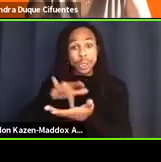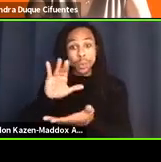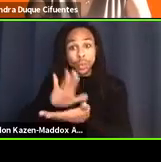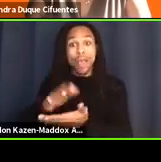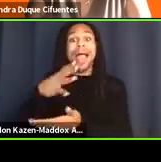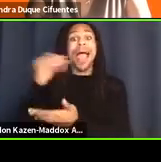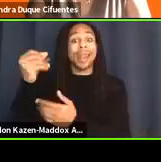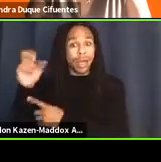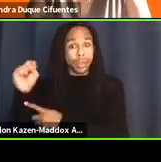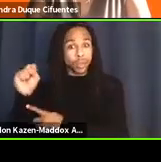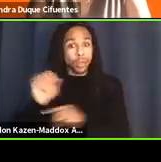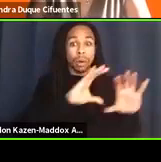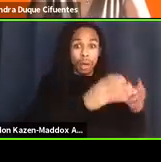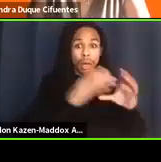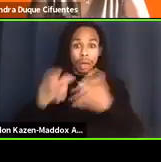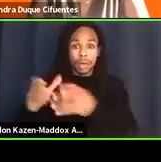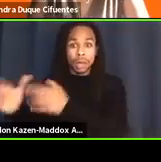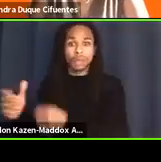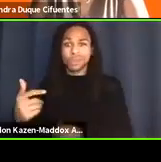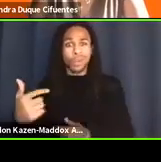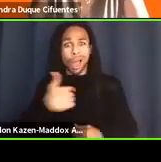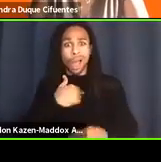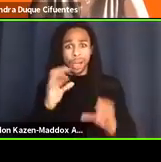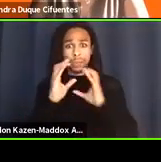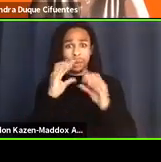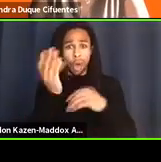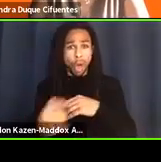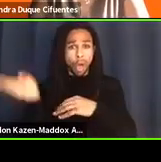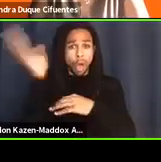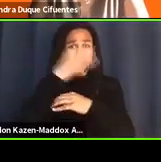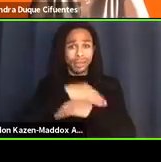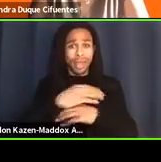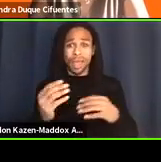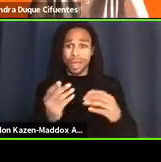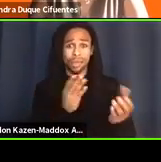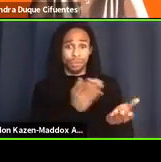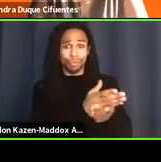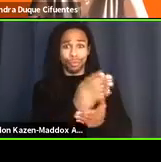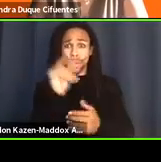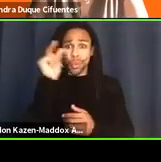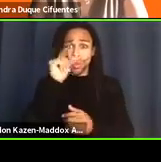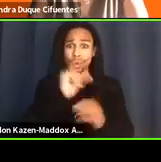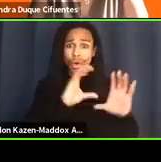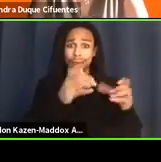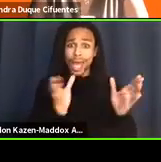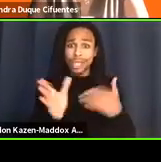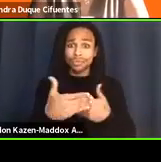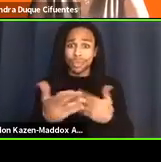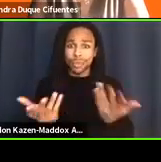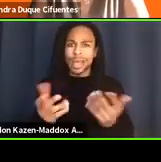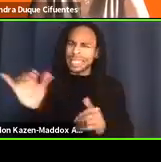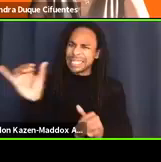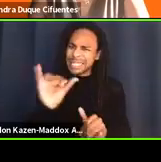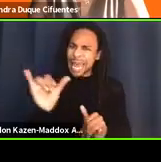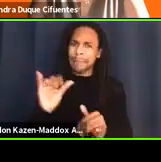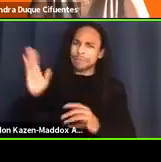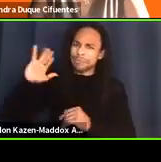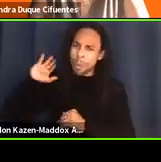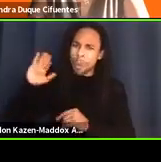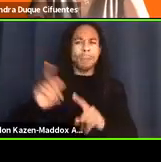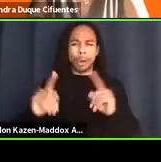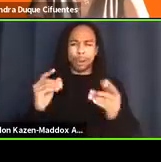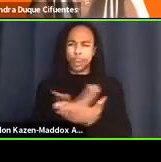to have these newsletters that I would send all kinds of information to them, resources